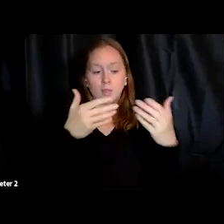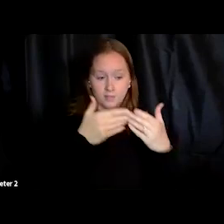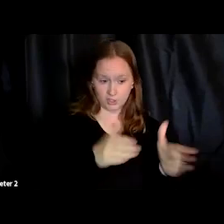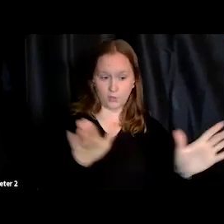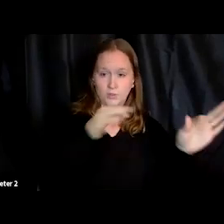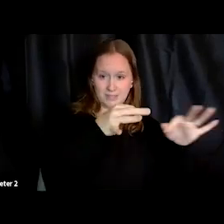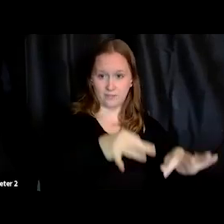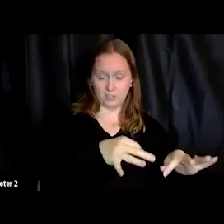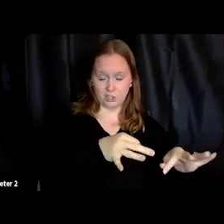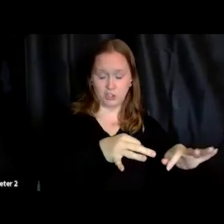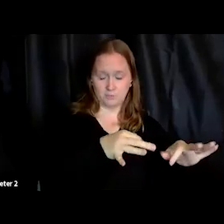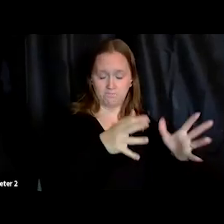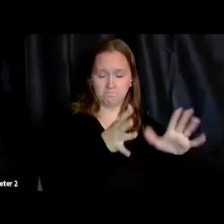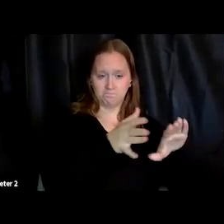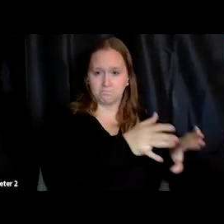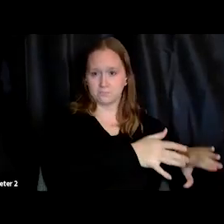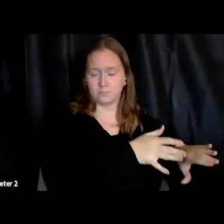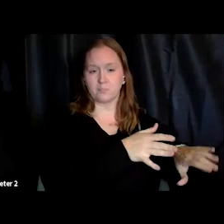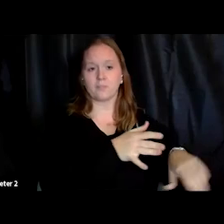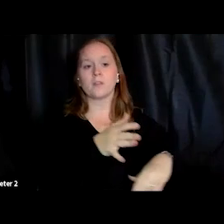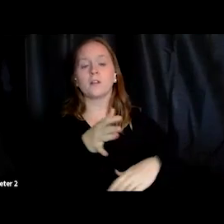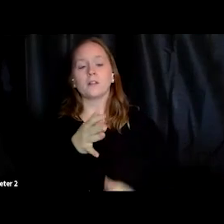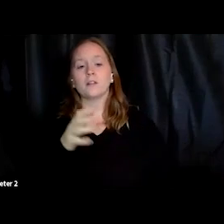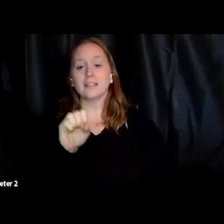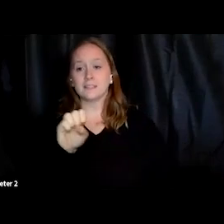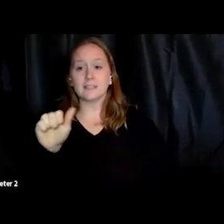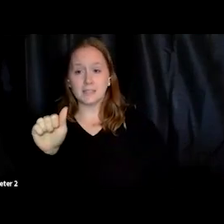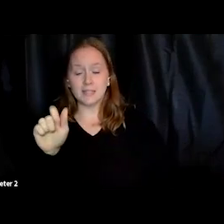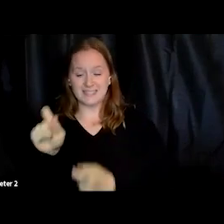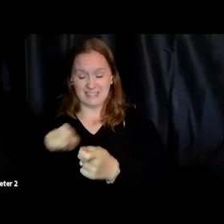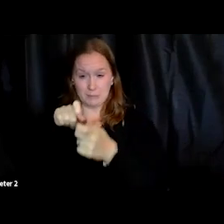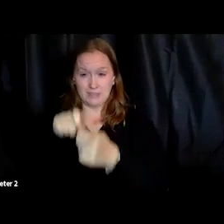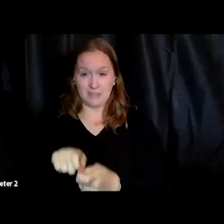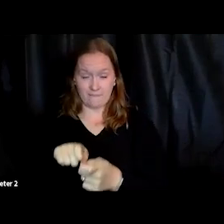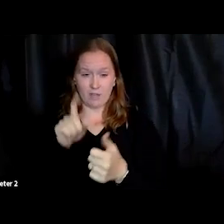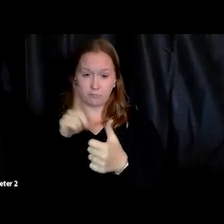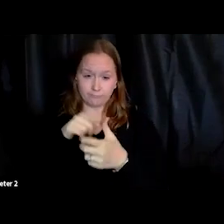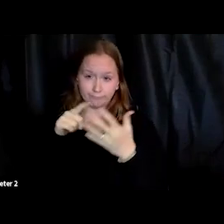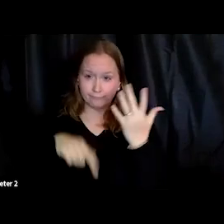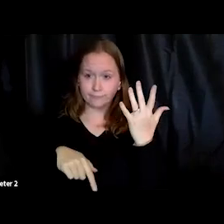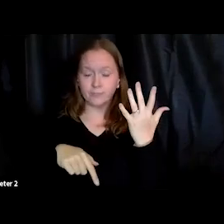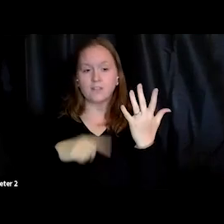SSA has specific criteria for each type of condition a person can have,